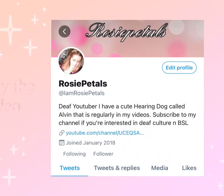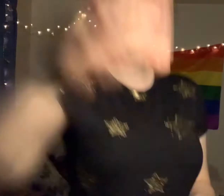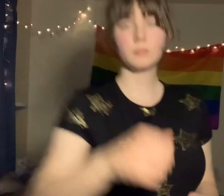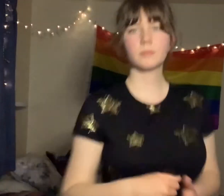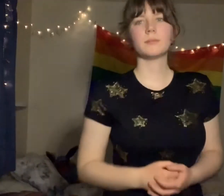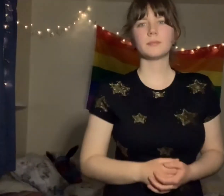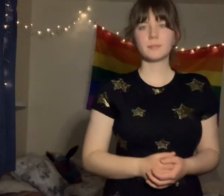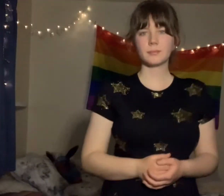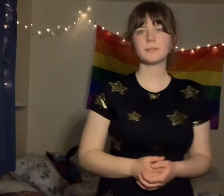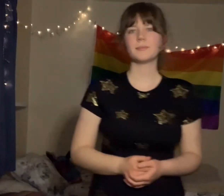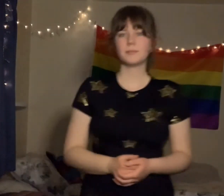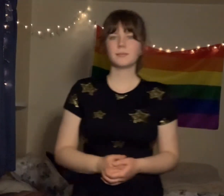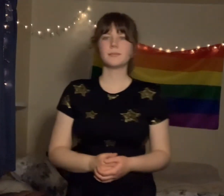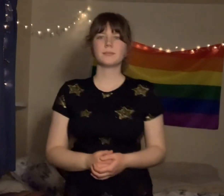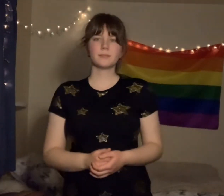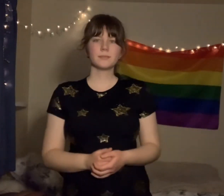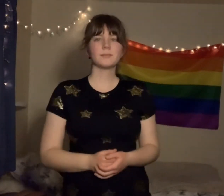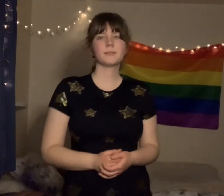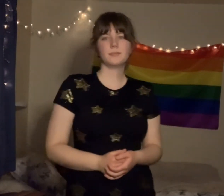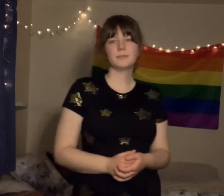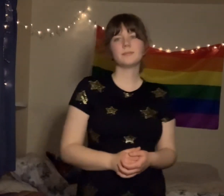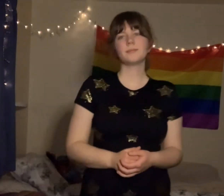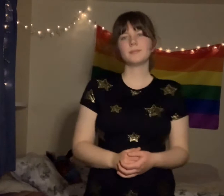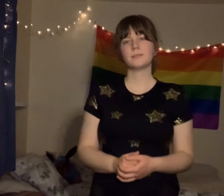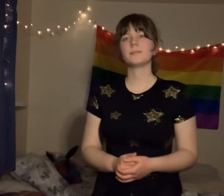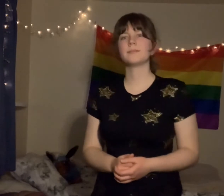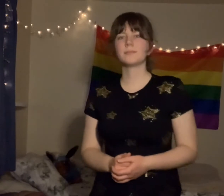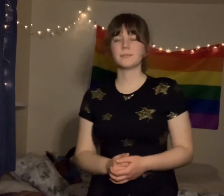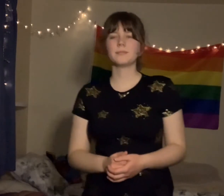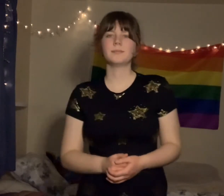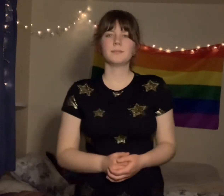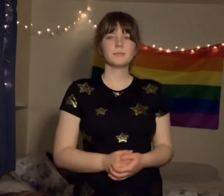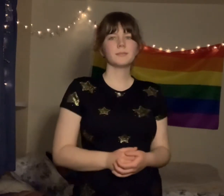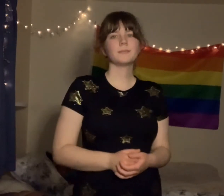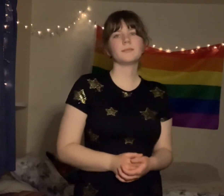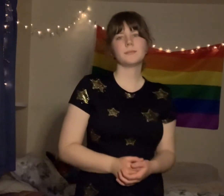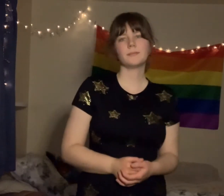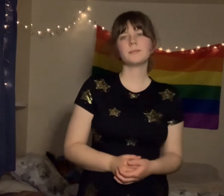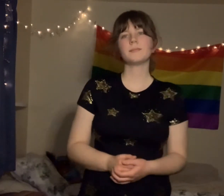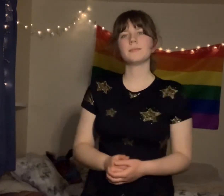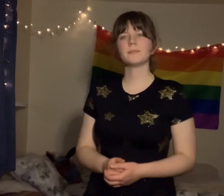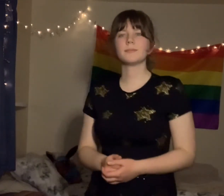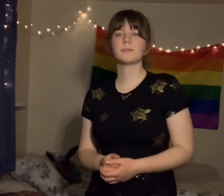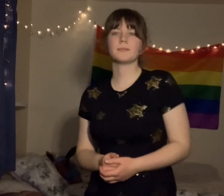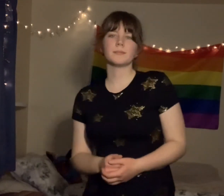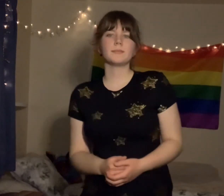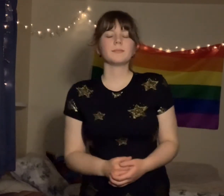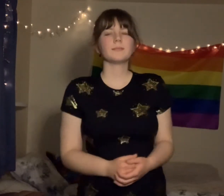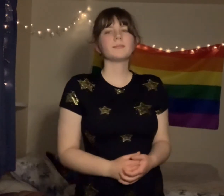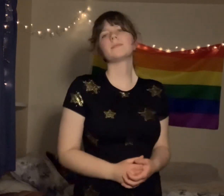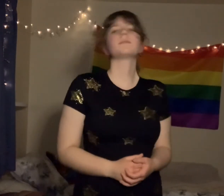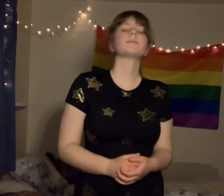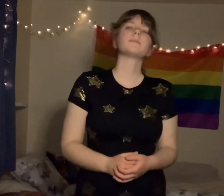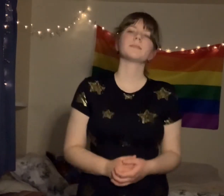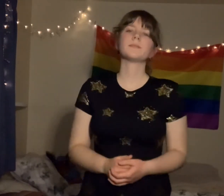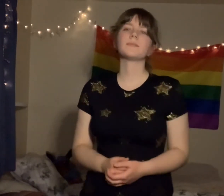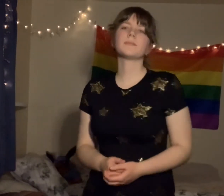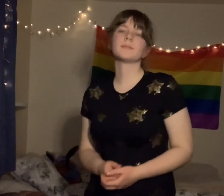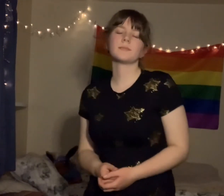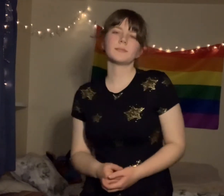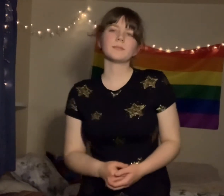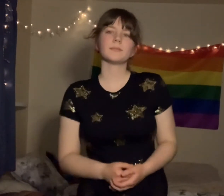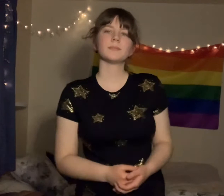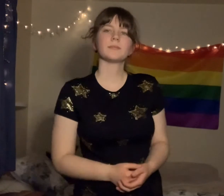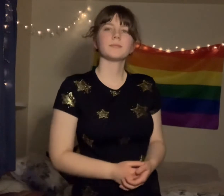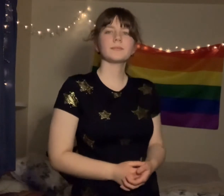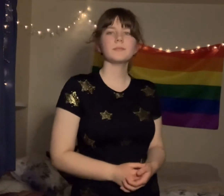*Make it right song plays*